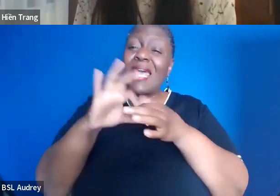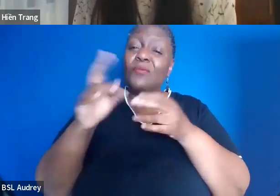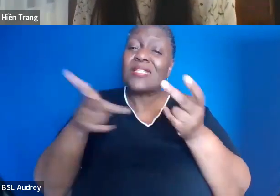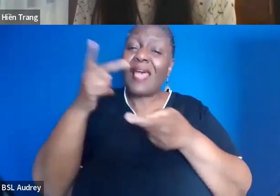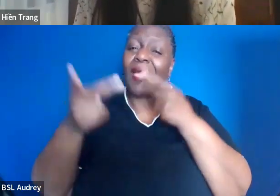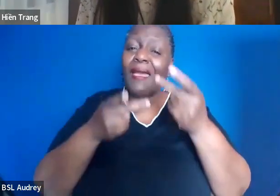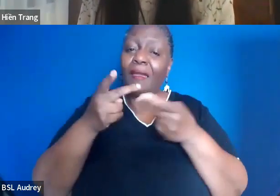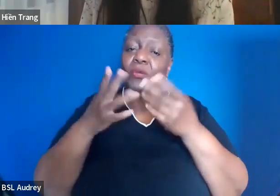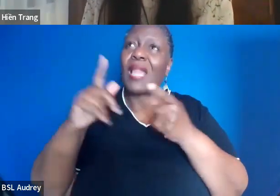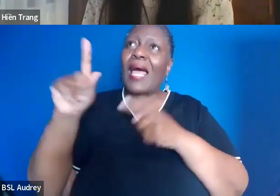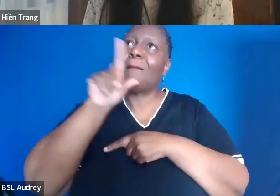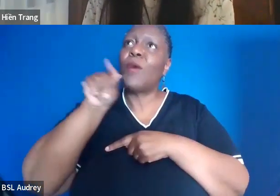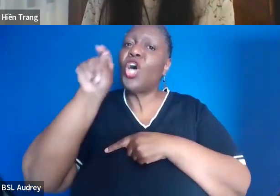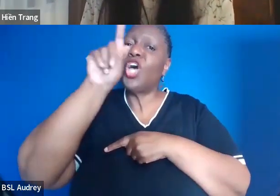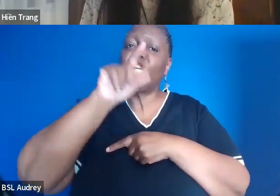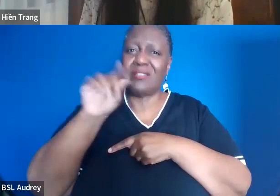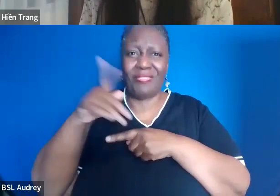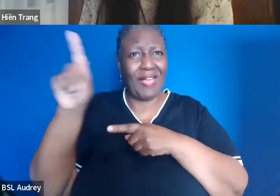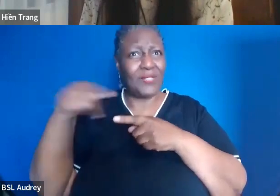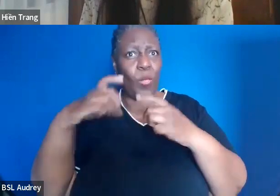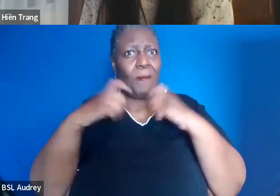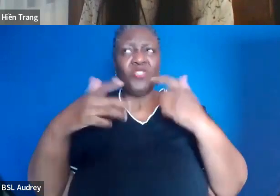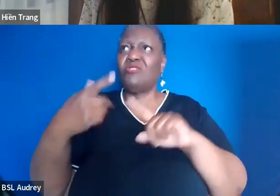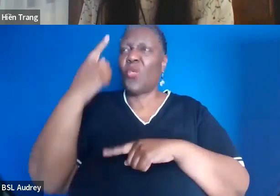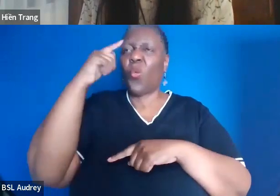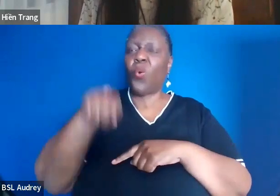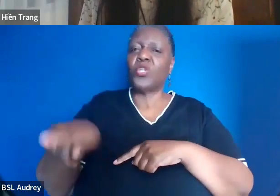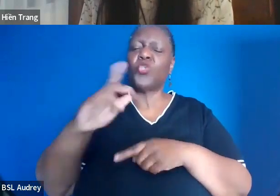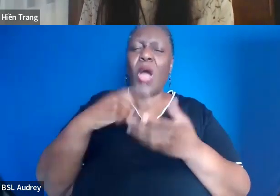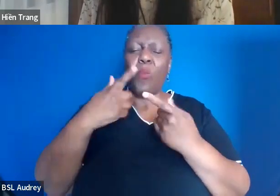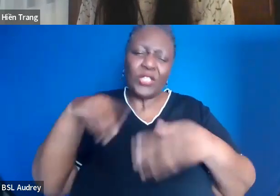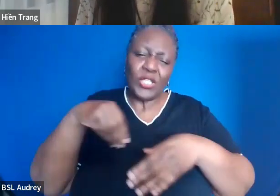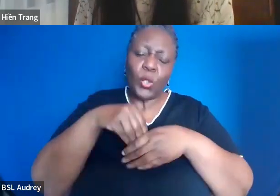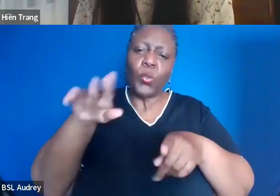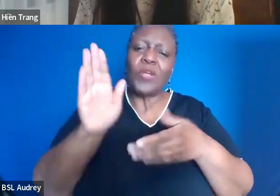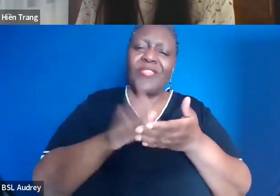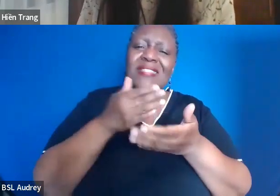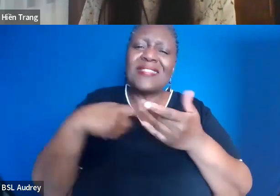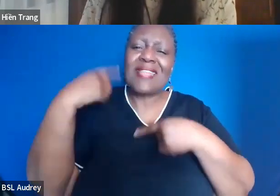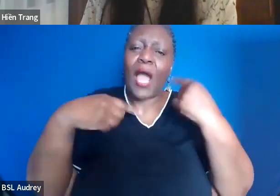bird song so I really paid a lot of attention to sound and like does this sound Musical